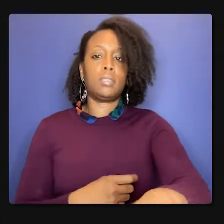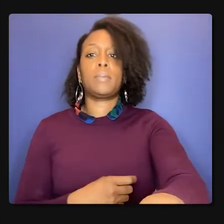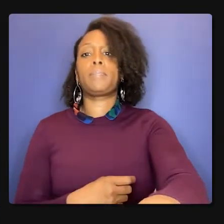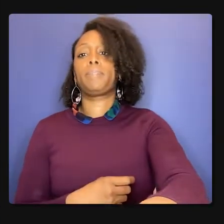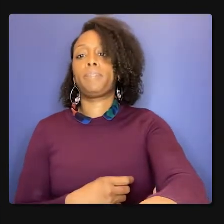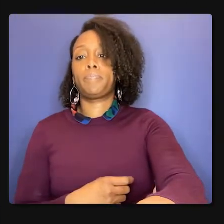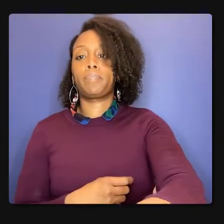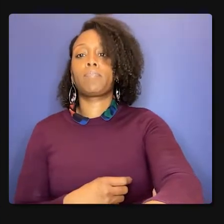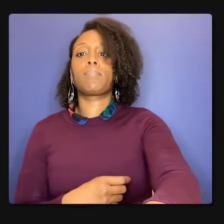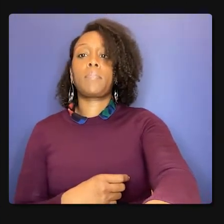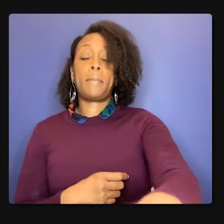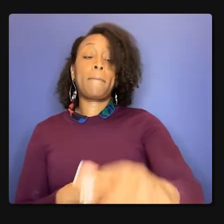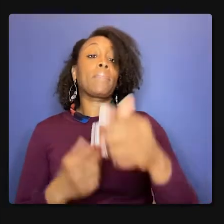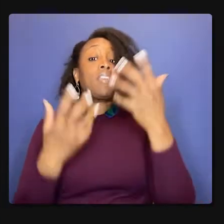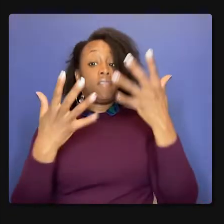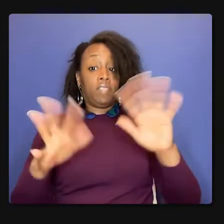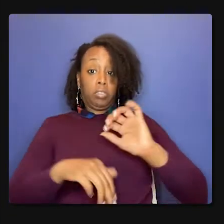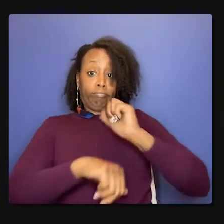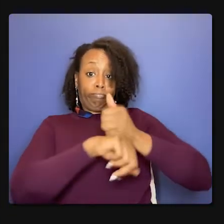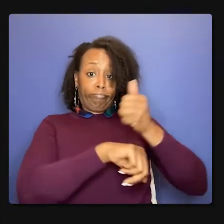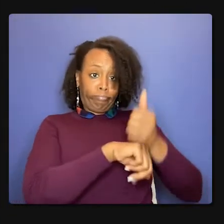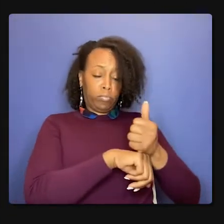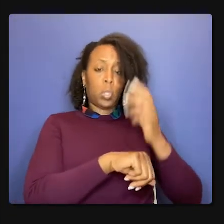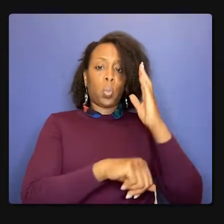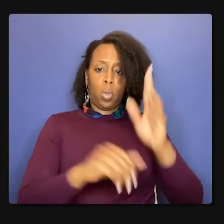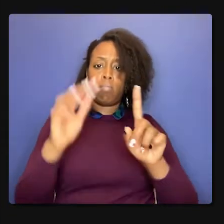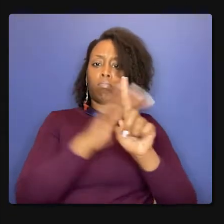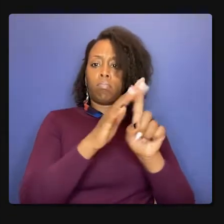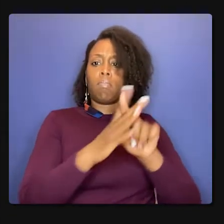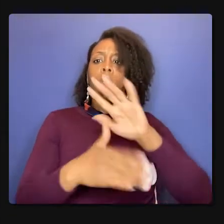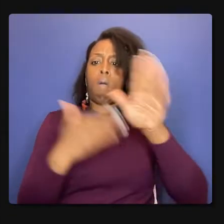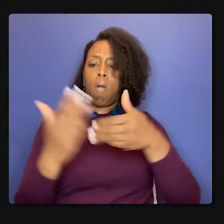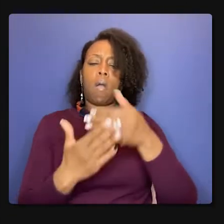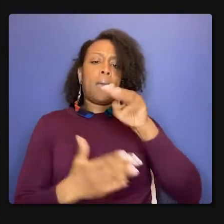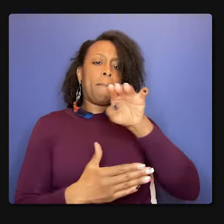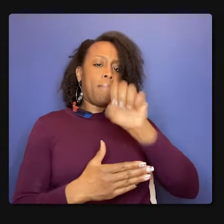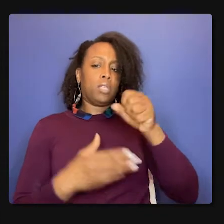Once you ship your game, it will be shown in all Microsoft store experiences,